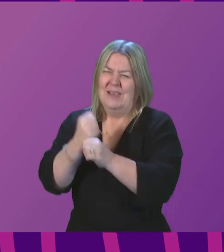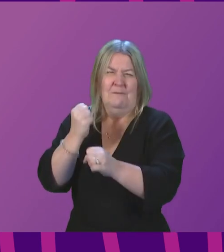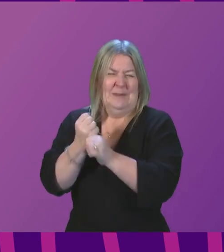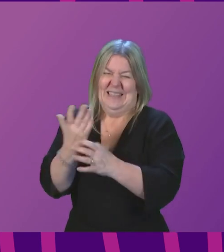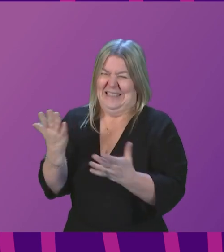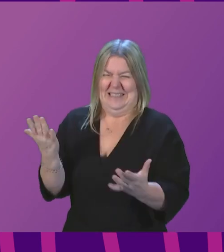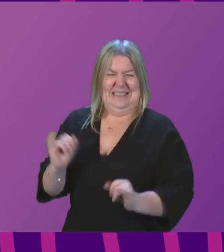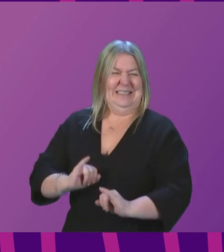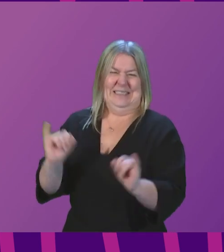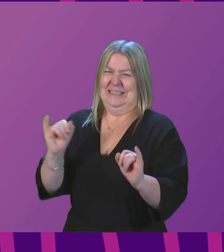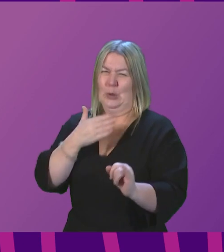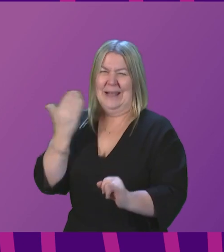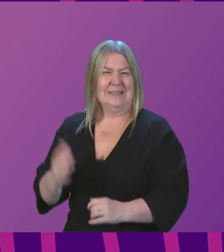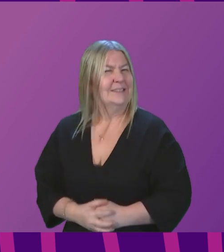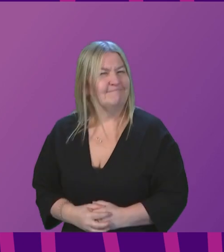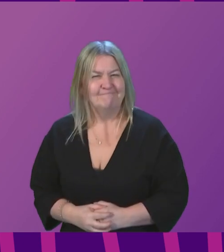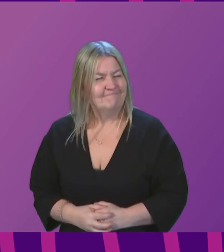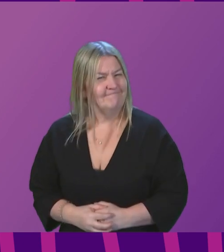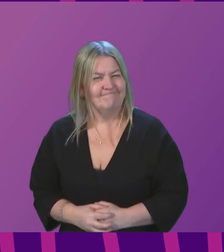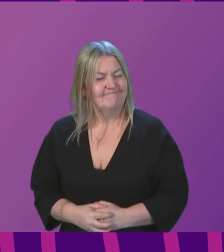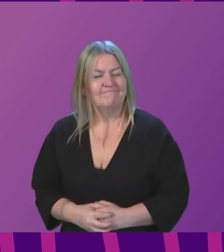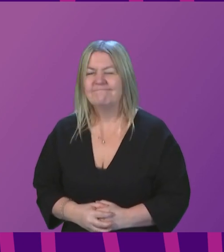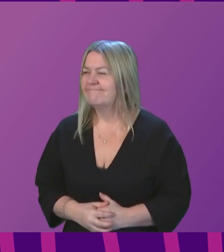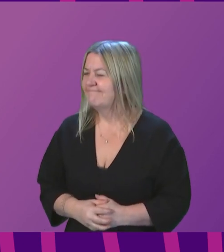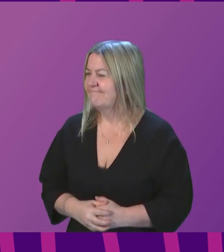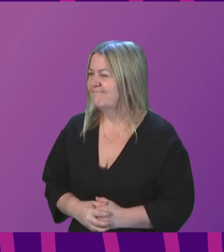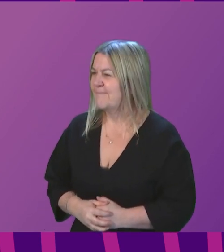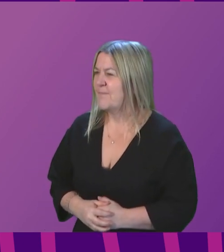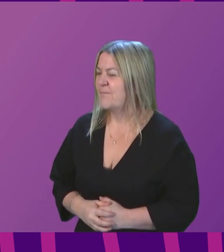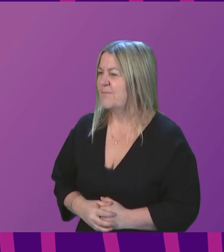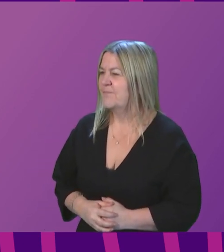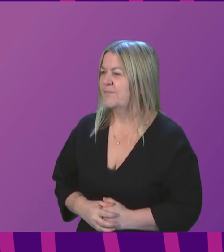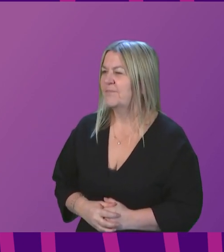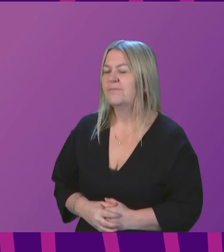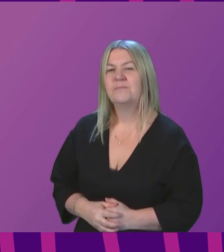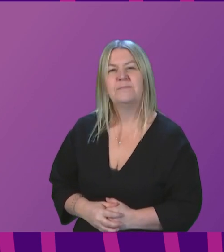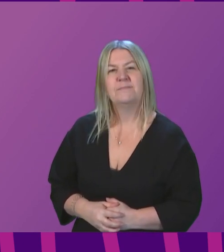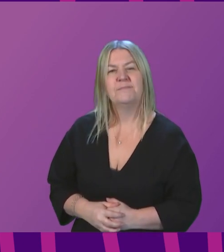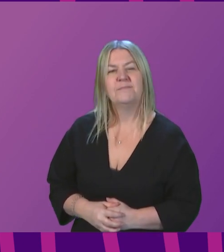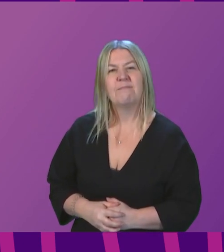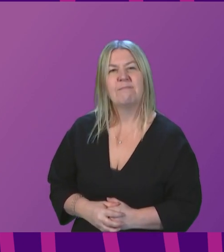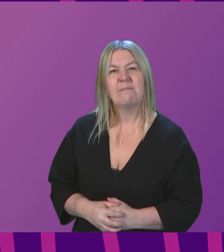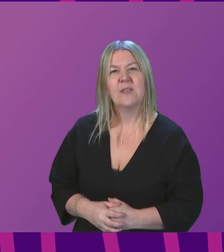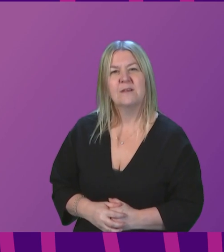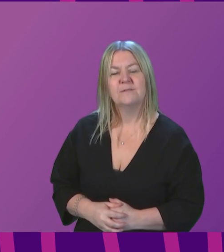Government. Stephanie Callaghan is joining us online.